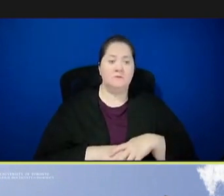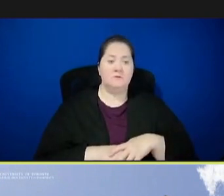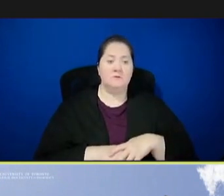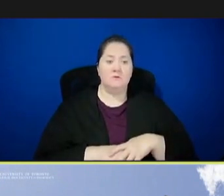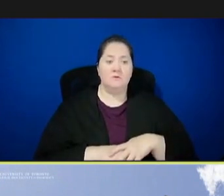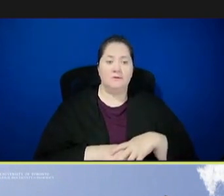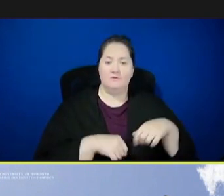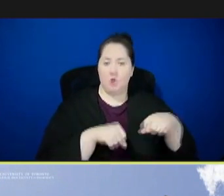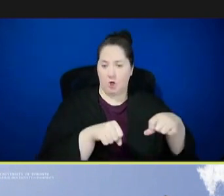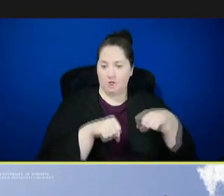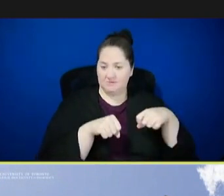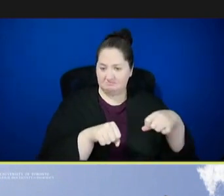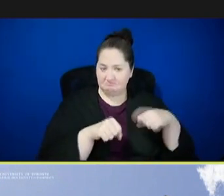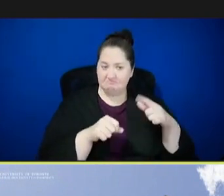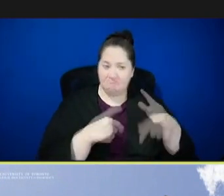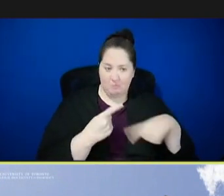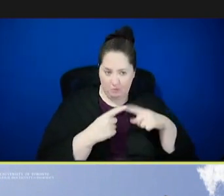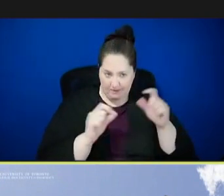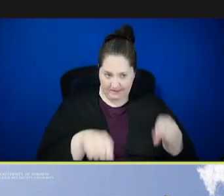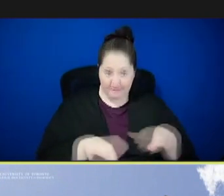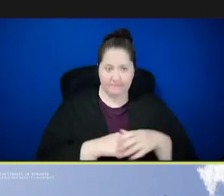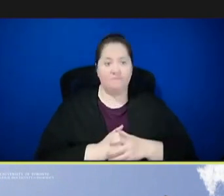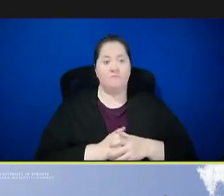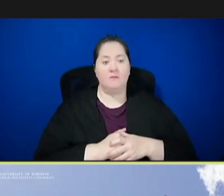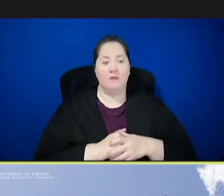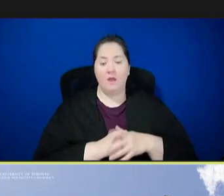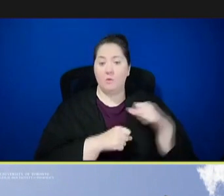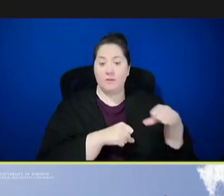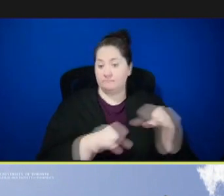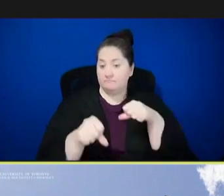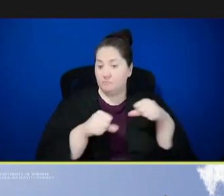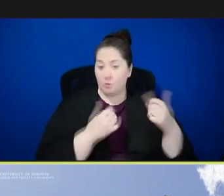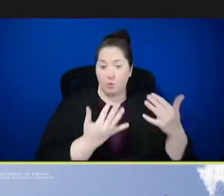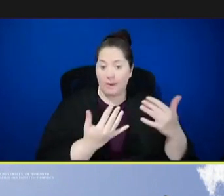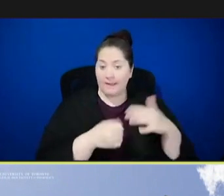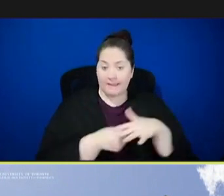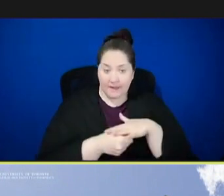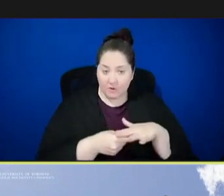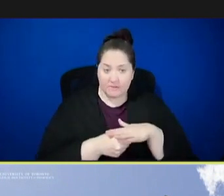usually when we can, and we wheel it around in waiting areas, and then we have distraction items